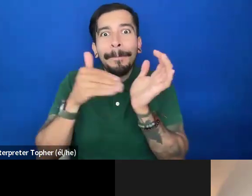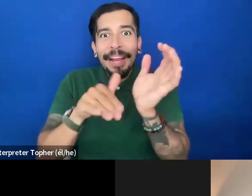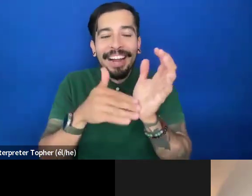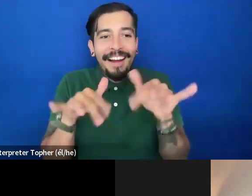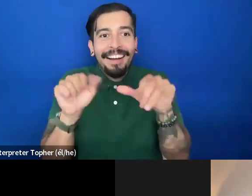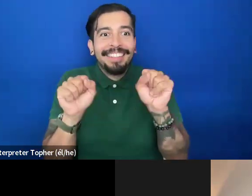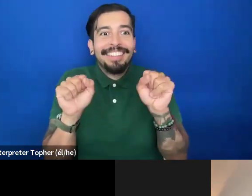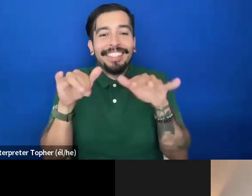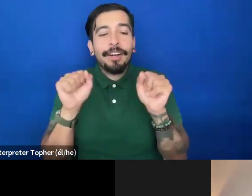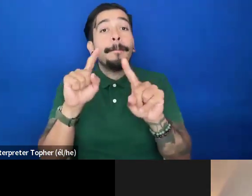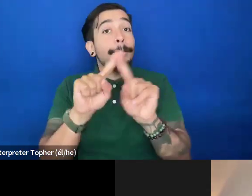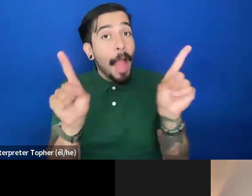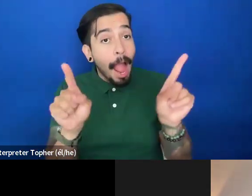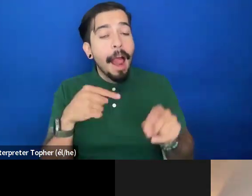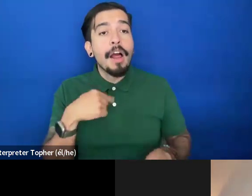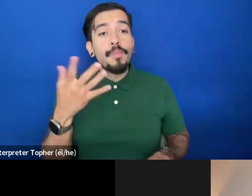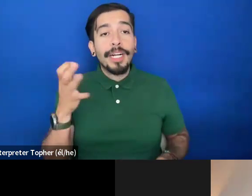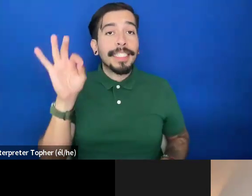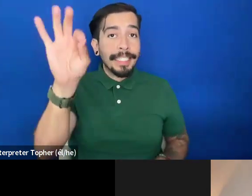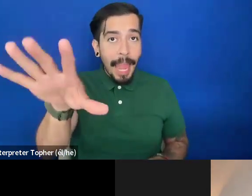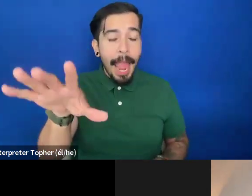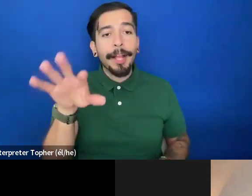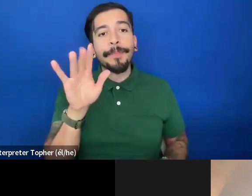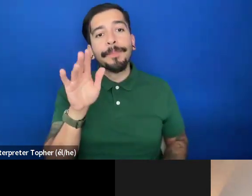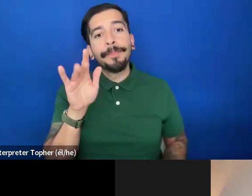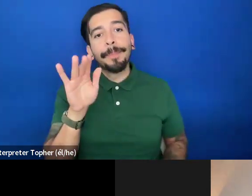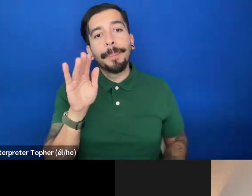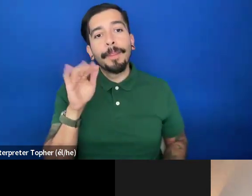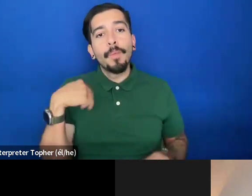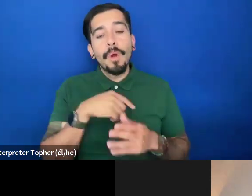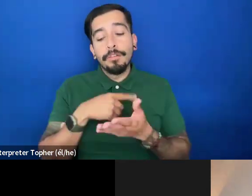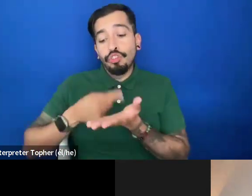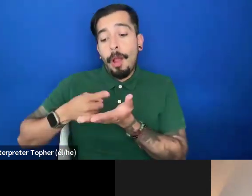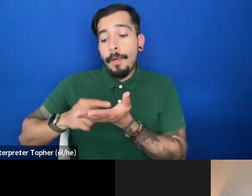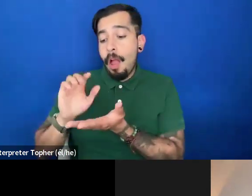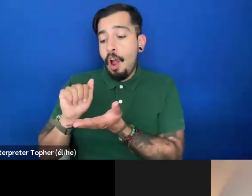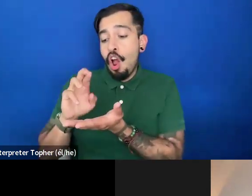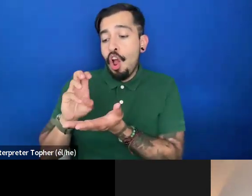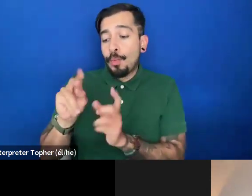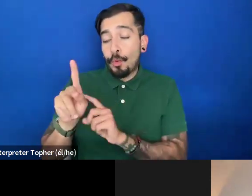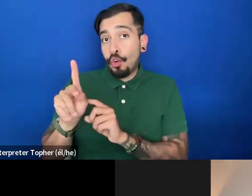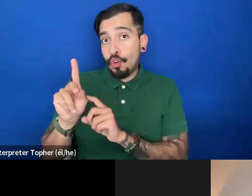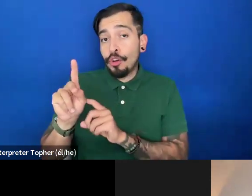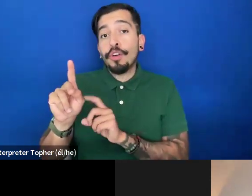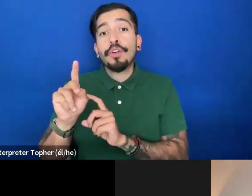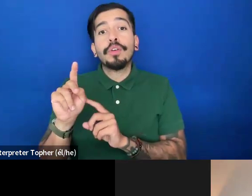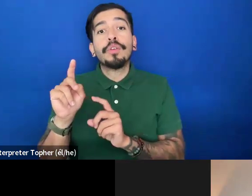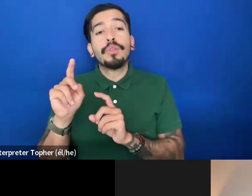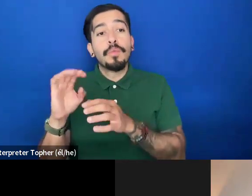when we talk about care work, and as it relates to intersectionality, we already know that